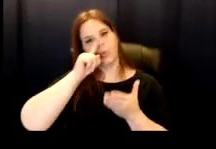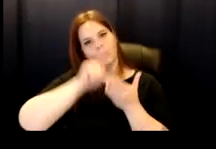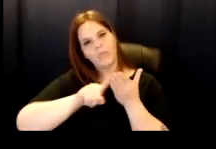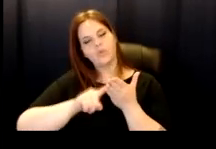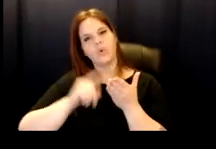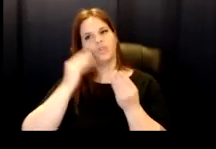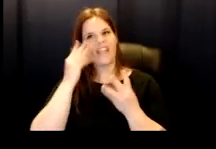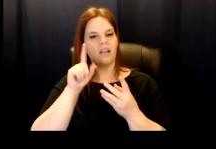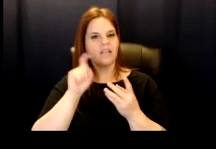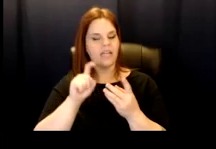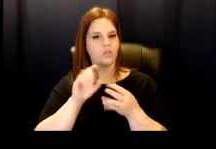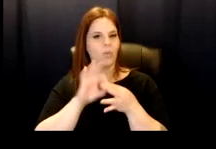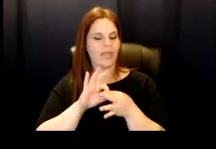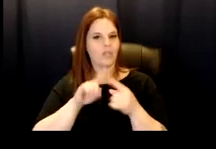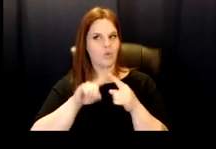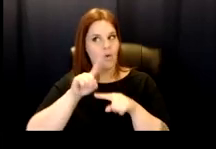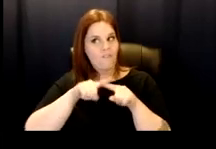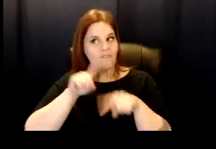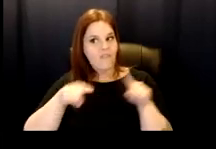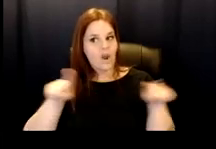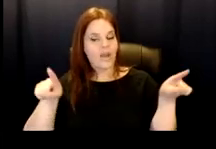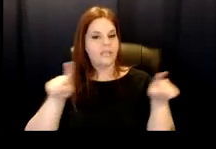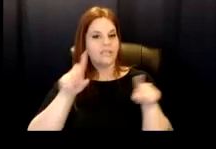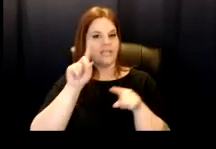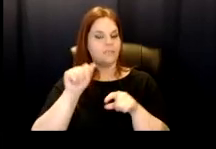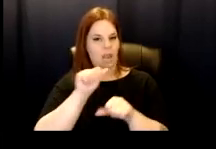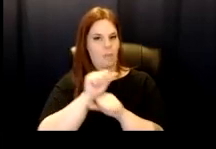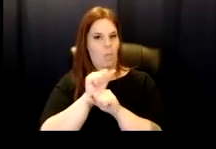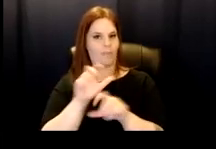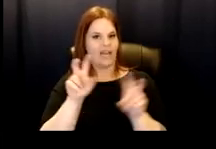the various disability and employment issues you discussed. Especially in relation to the